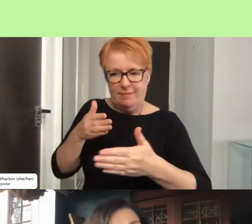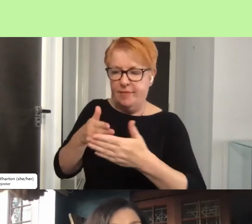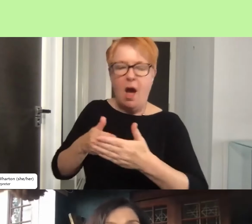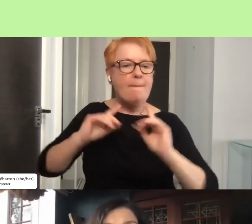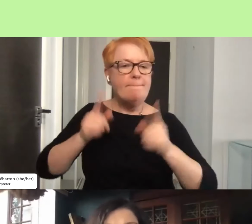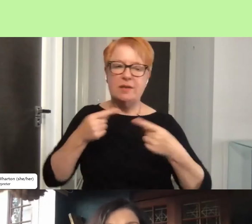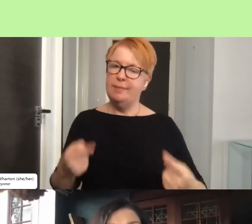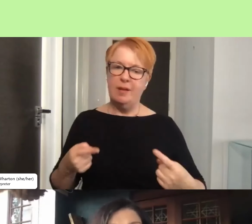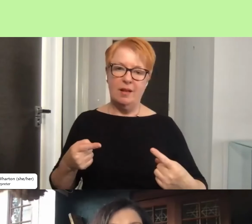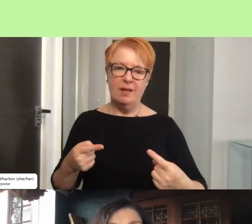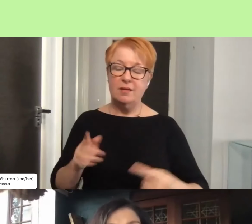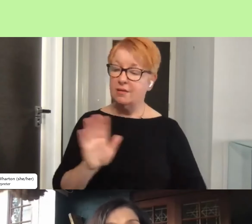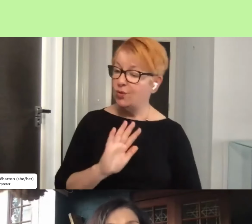And so, then it's a no go.